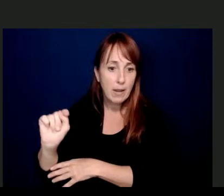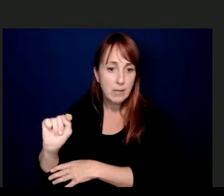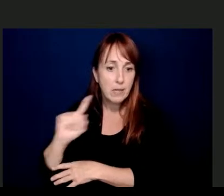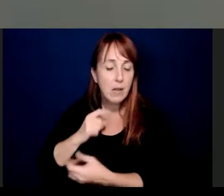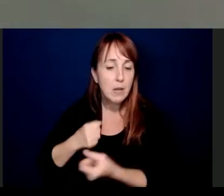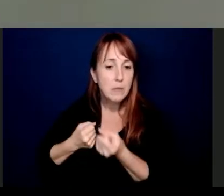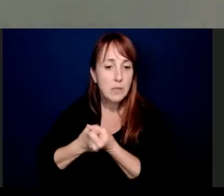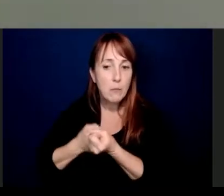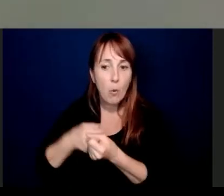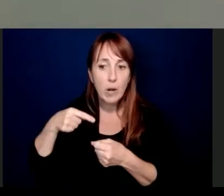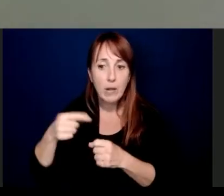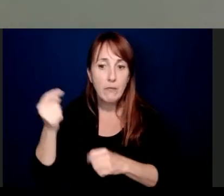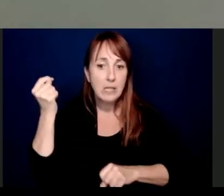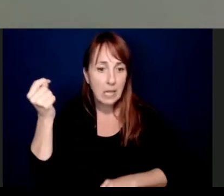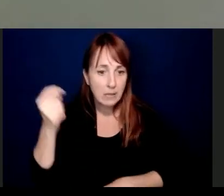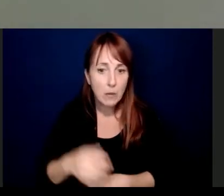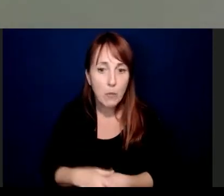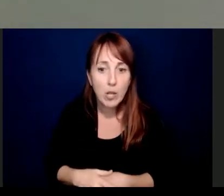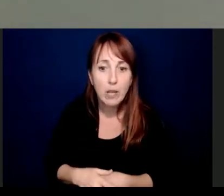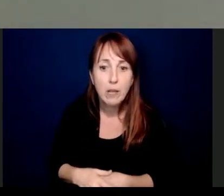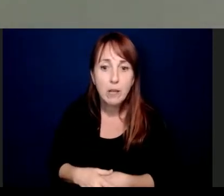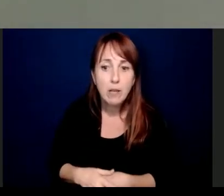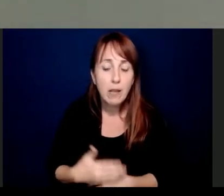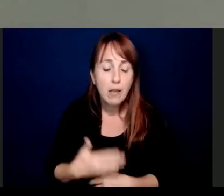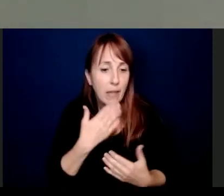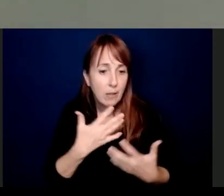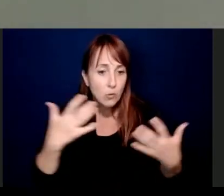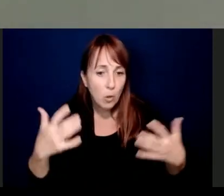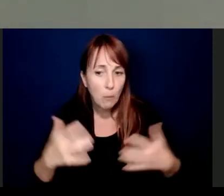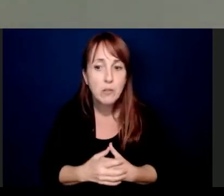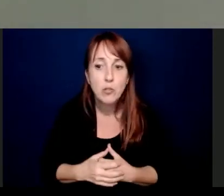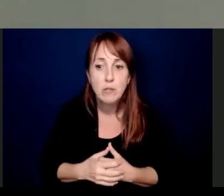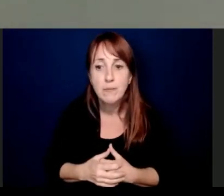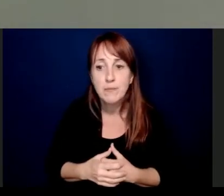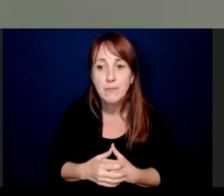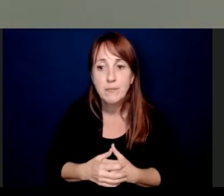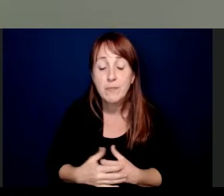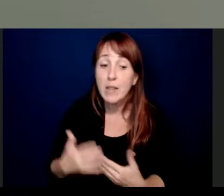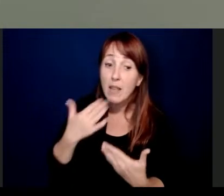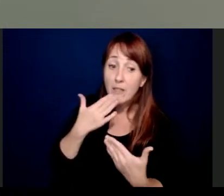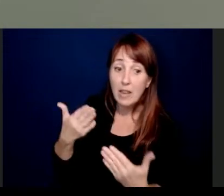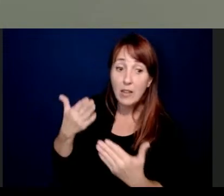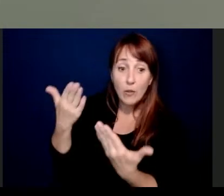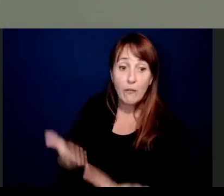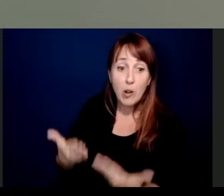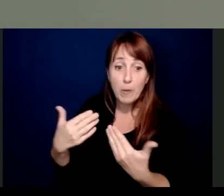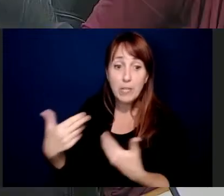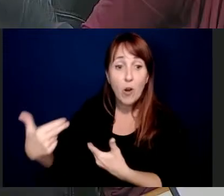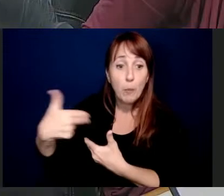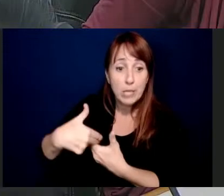of this testimony of this bill. Thank you so much. Okay, thank you very much for participating.